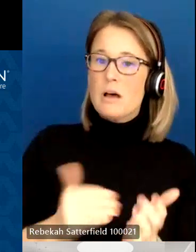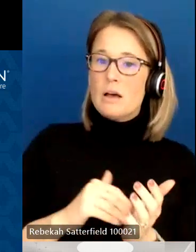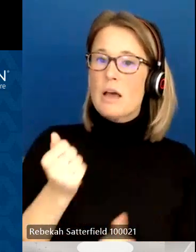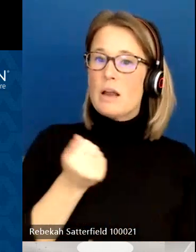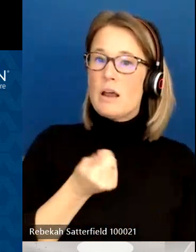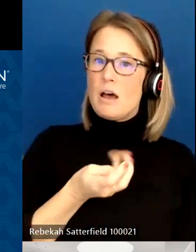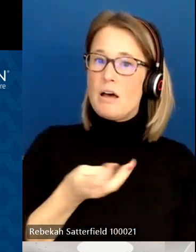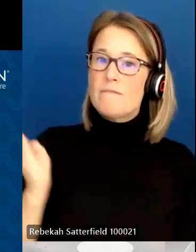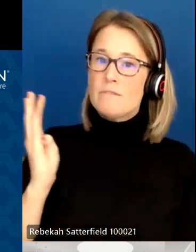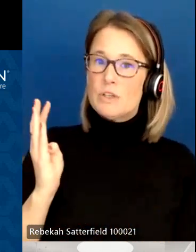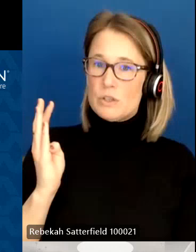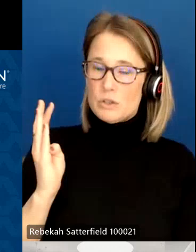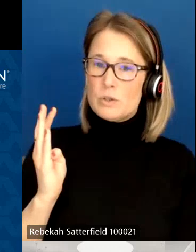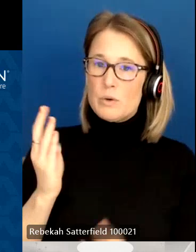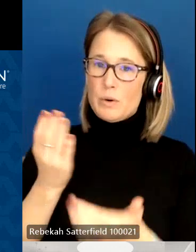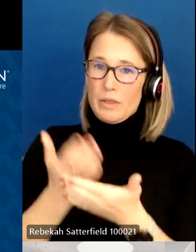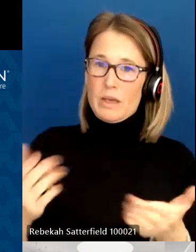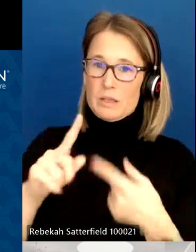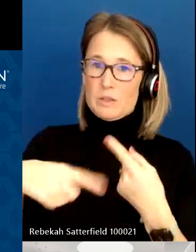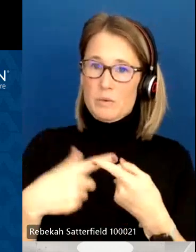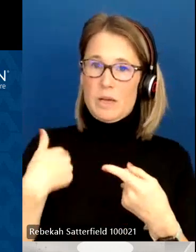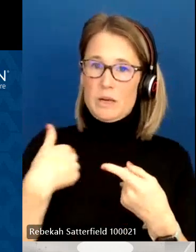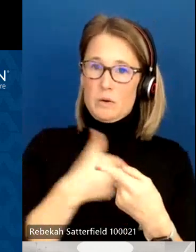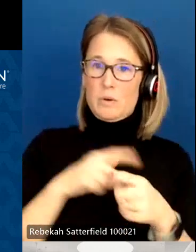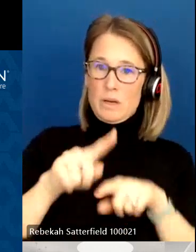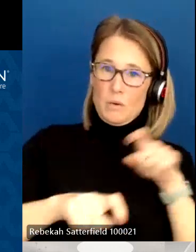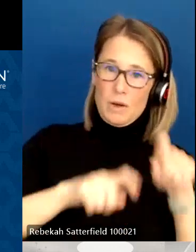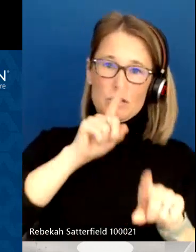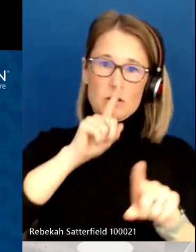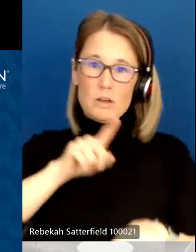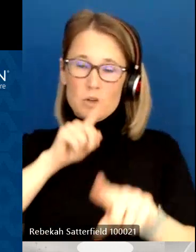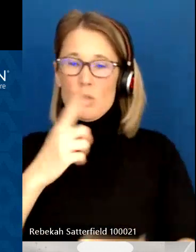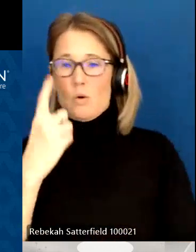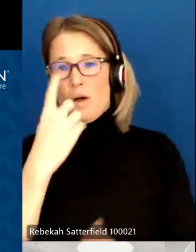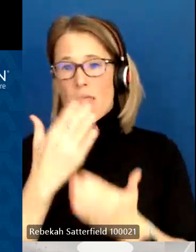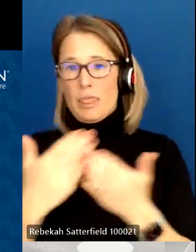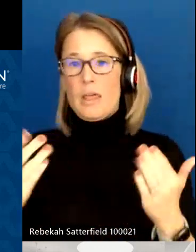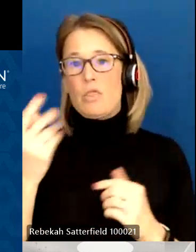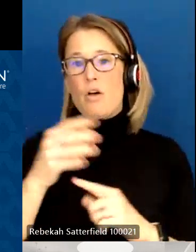we cultivate the questions in the Q&A so one as a reminder the recording of the session and the